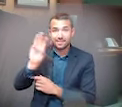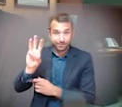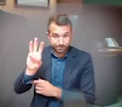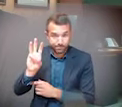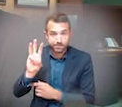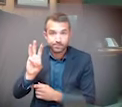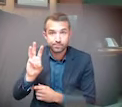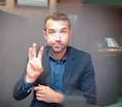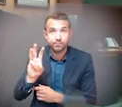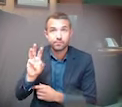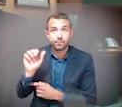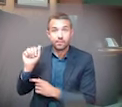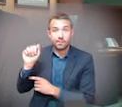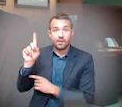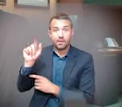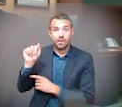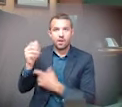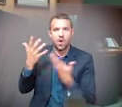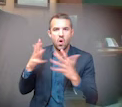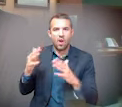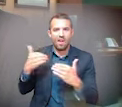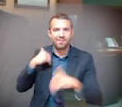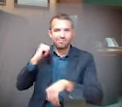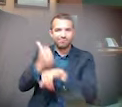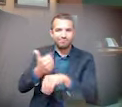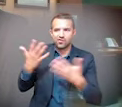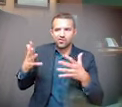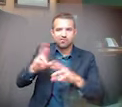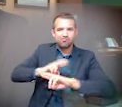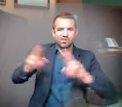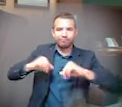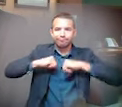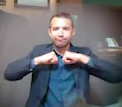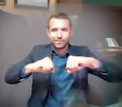so the ADA was already there protecting